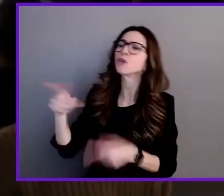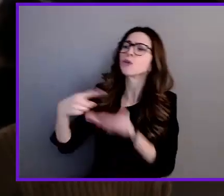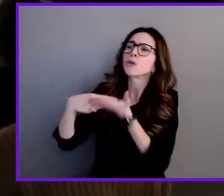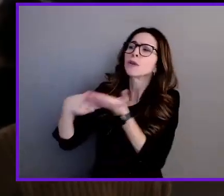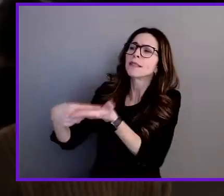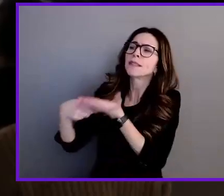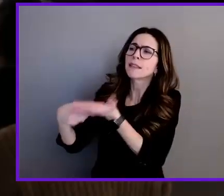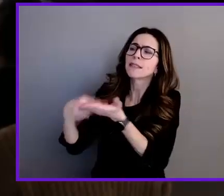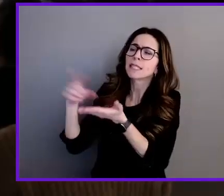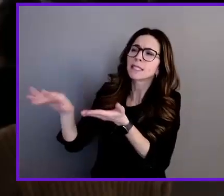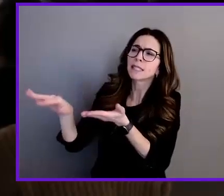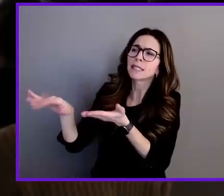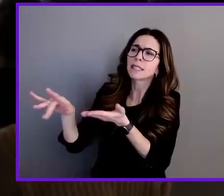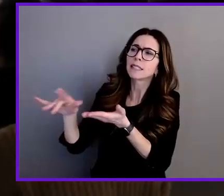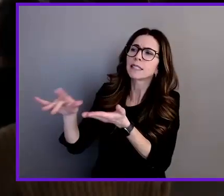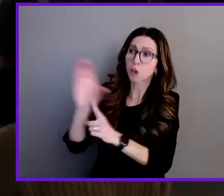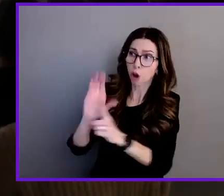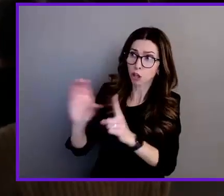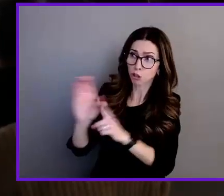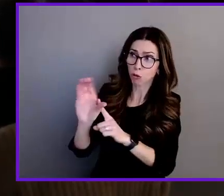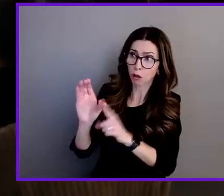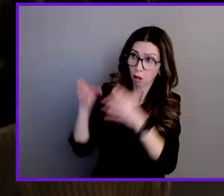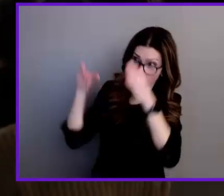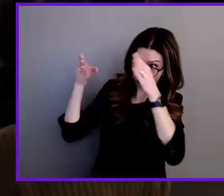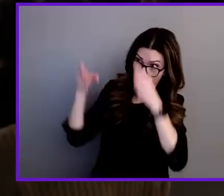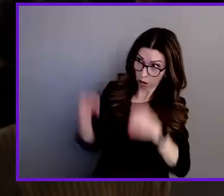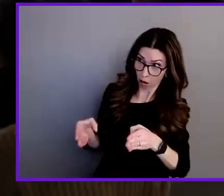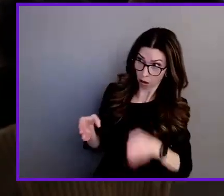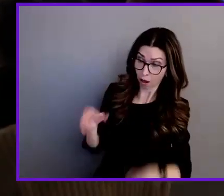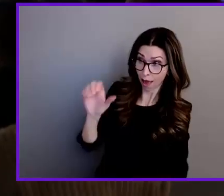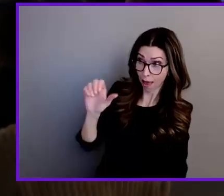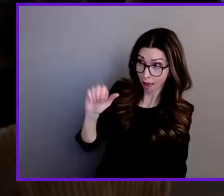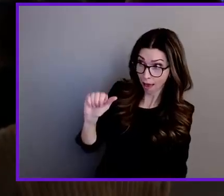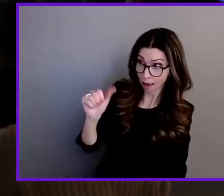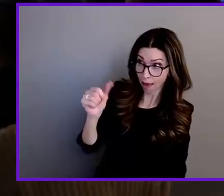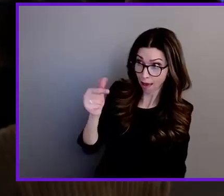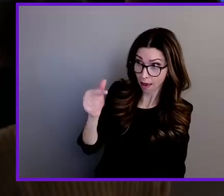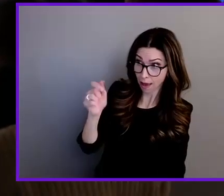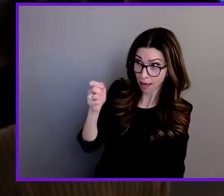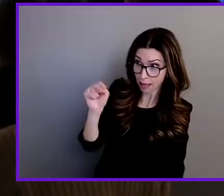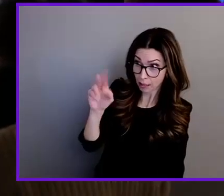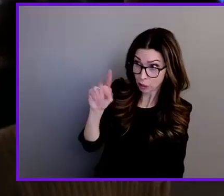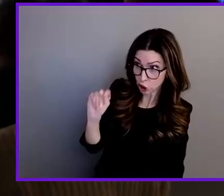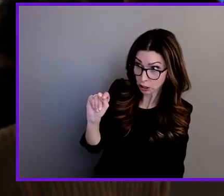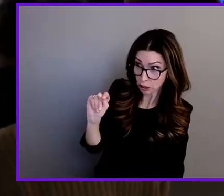I wanted to get the context right. By the way, we are supportive, and we are thankful and grateful for that,